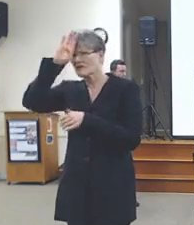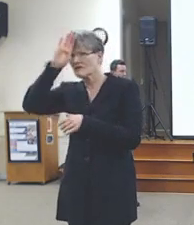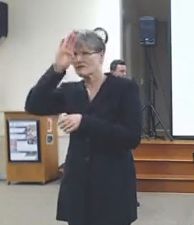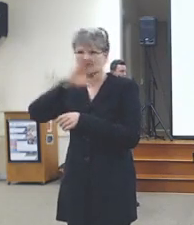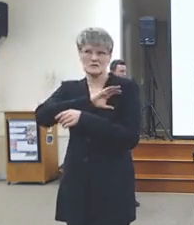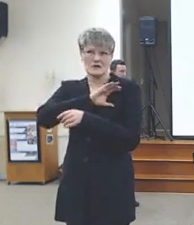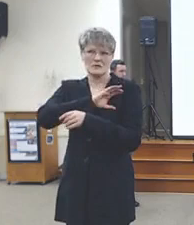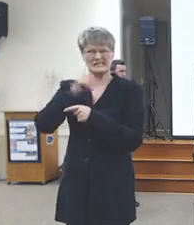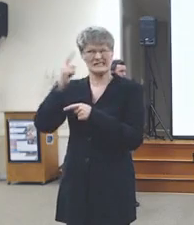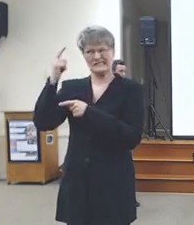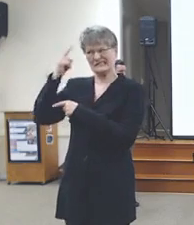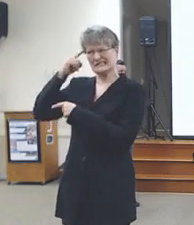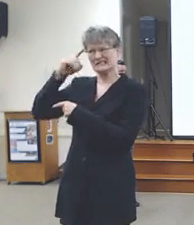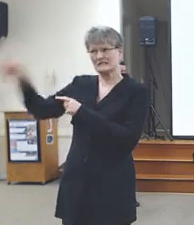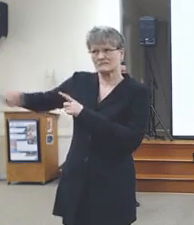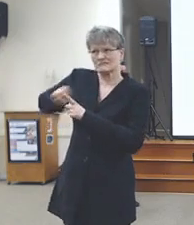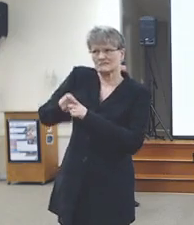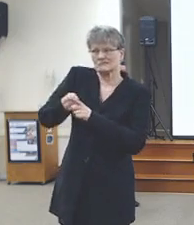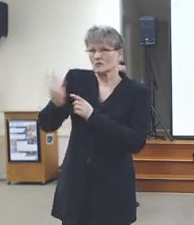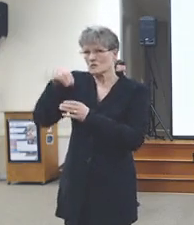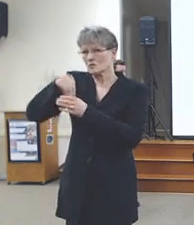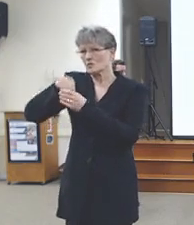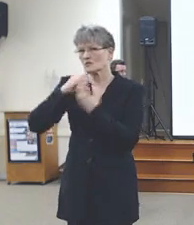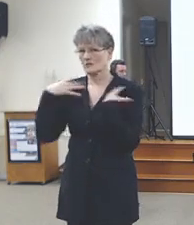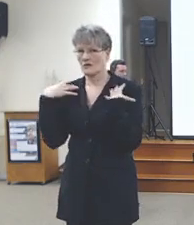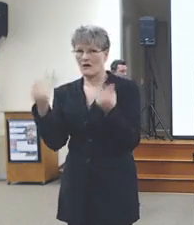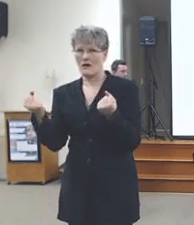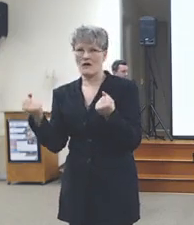certain I would probably be on it. Right now we have such a small number that